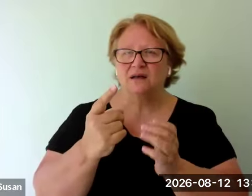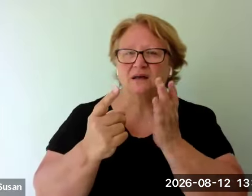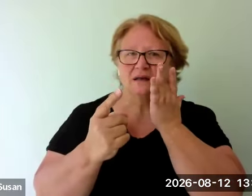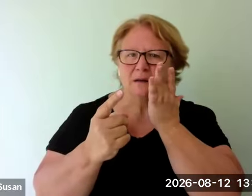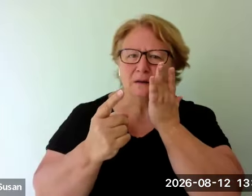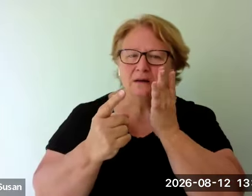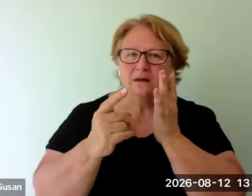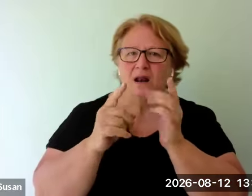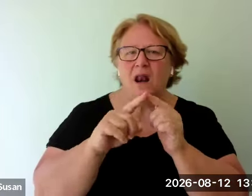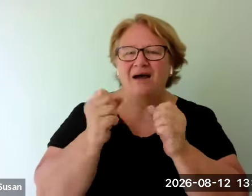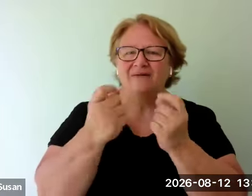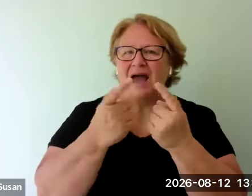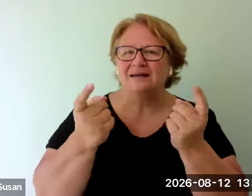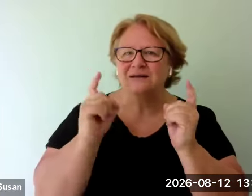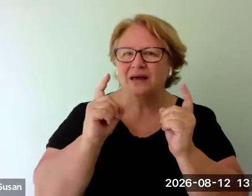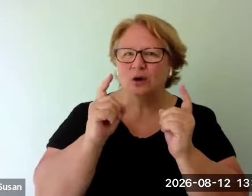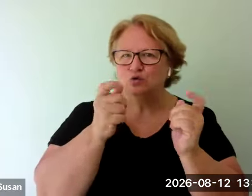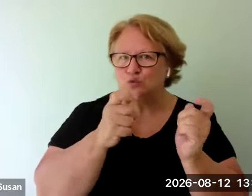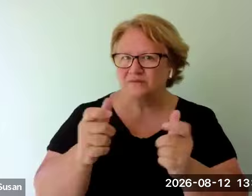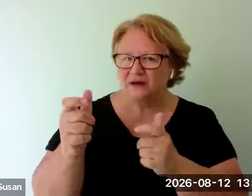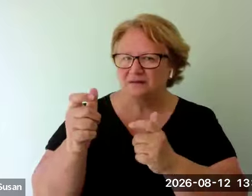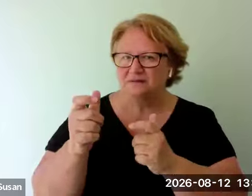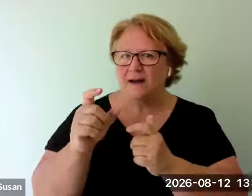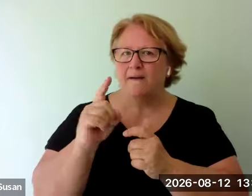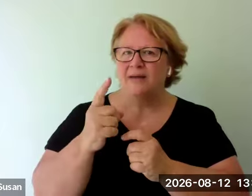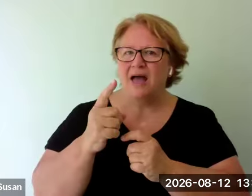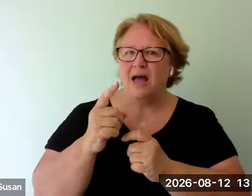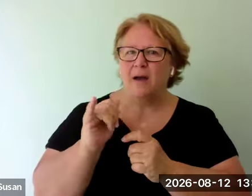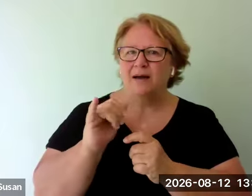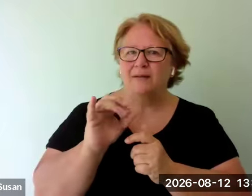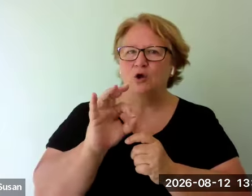. So if there are specific challenges around that, that